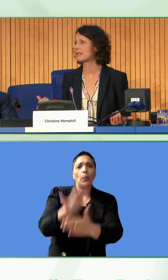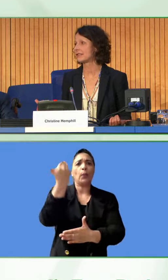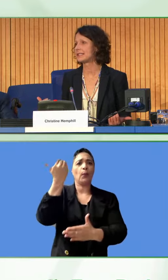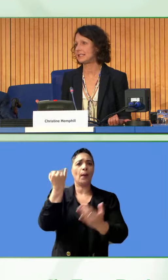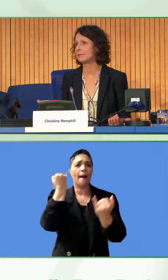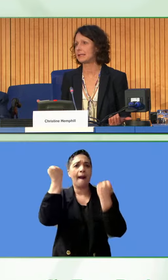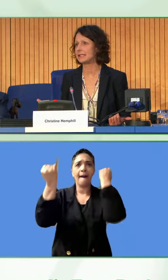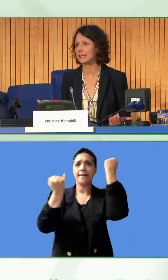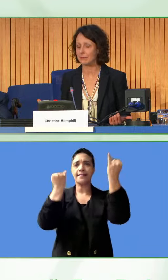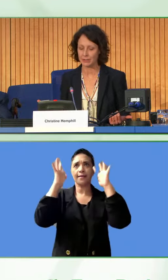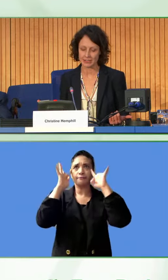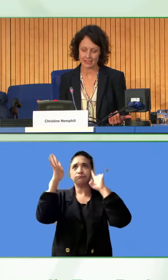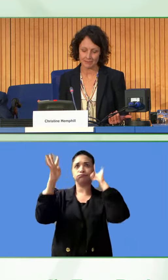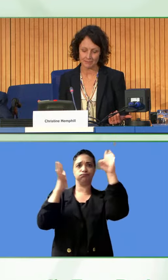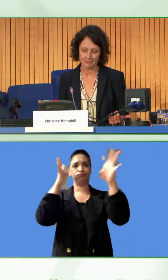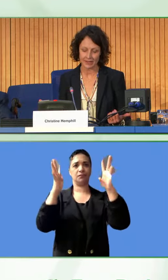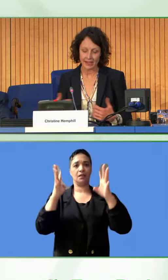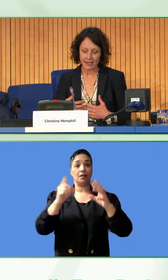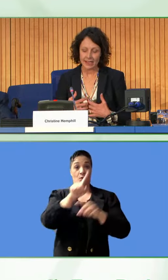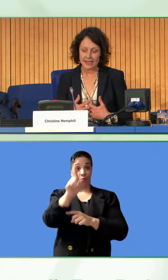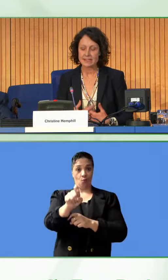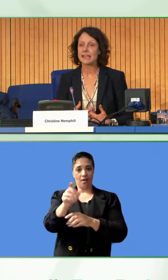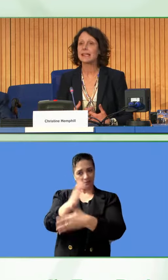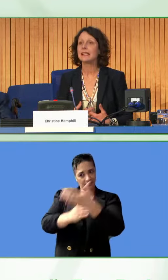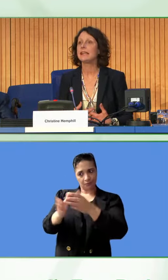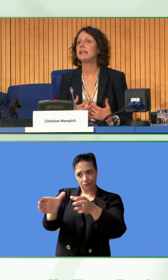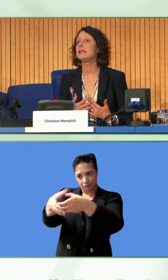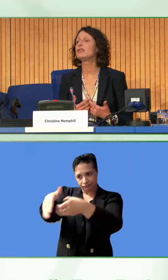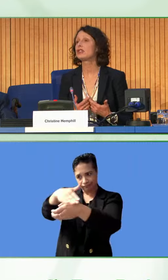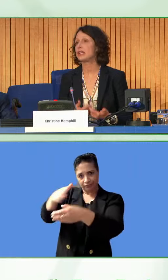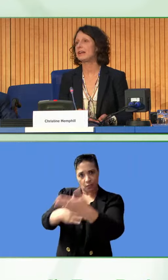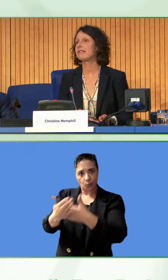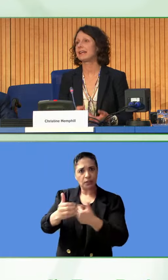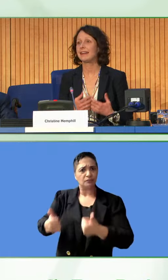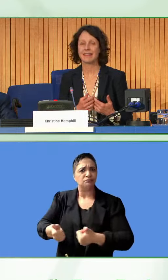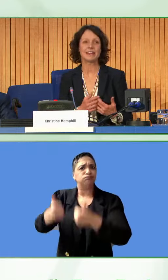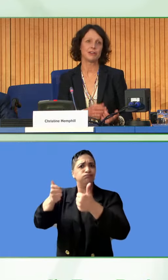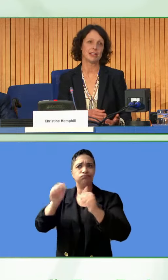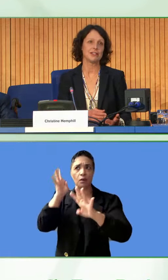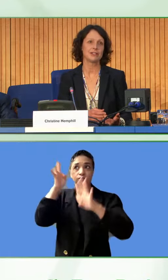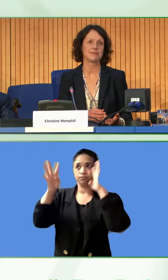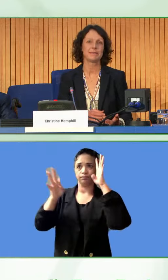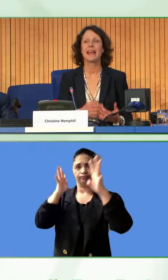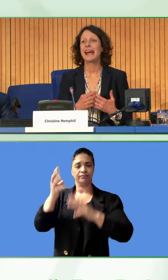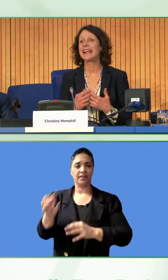across the disability community. Secondly is sharing that knowledge.